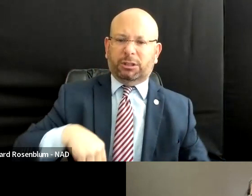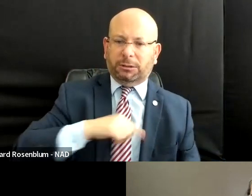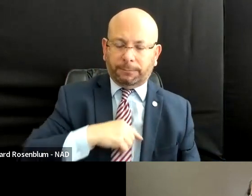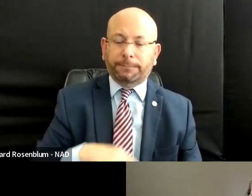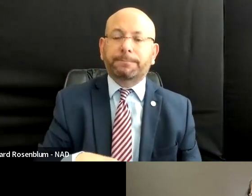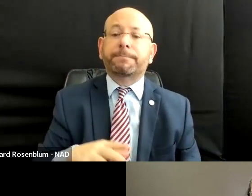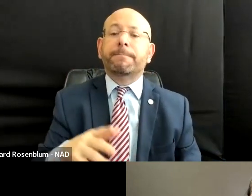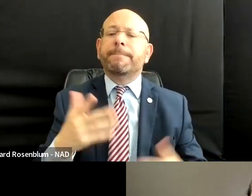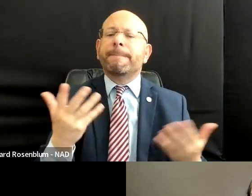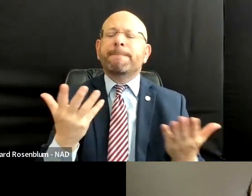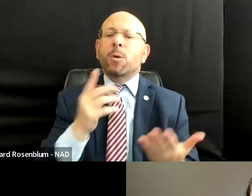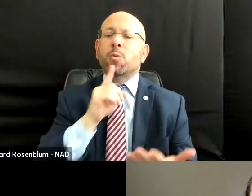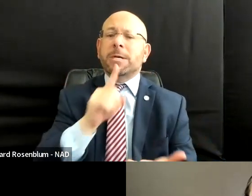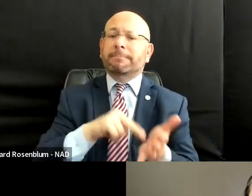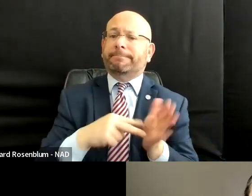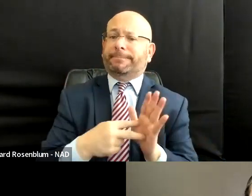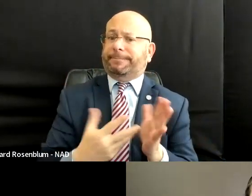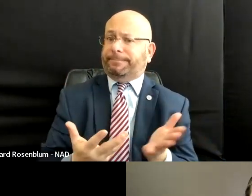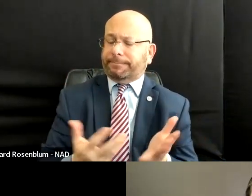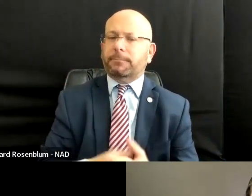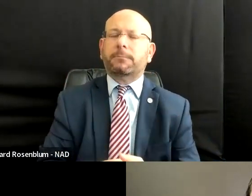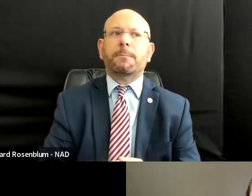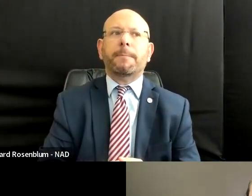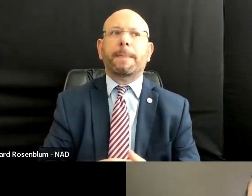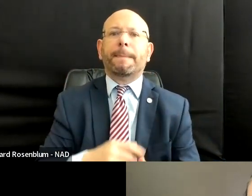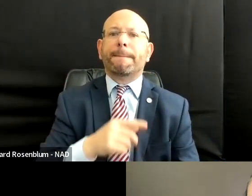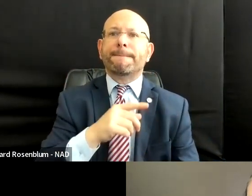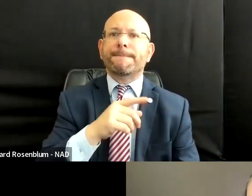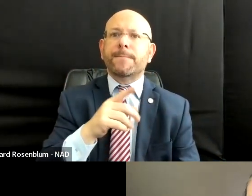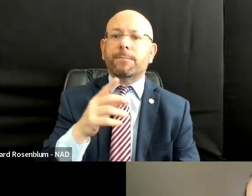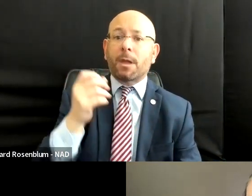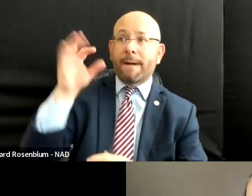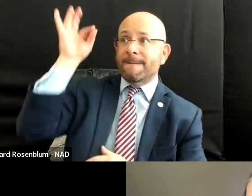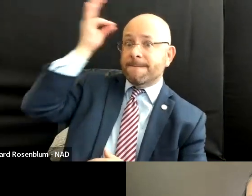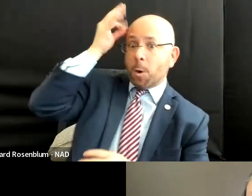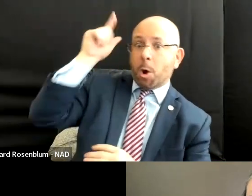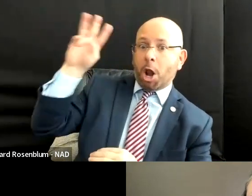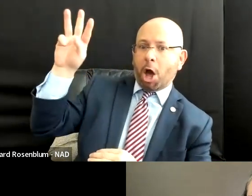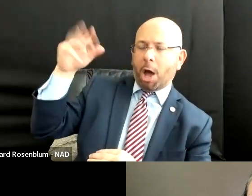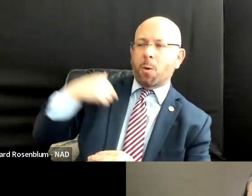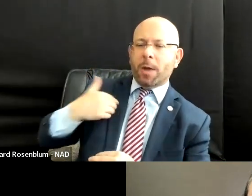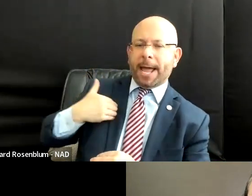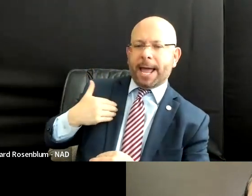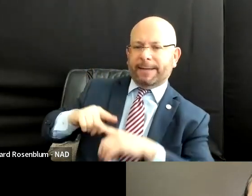laws to push for new state laws that benefit us and to oppose old or new state